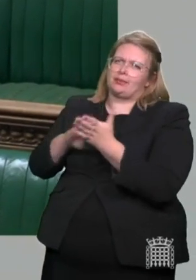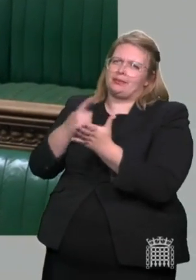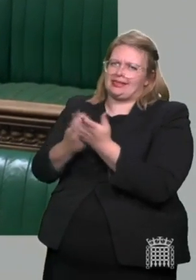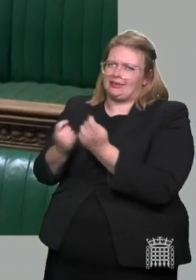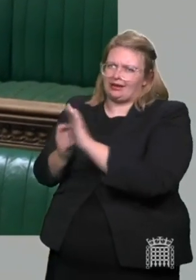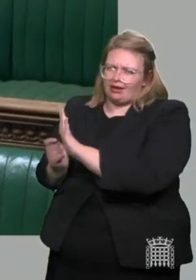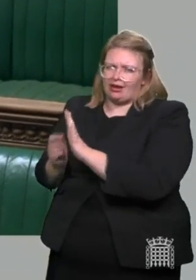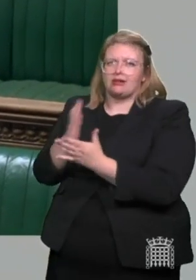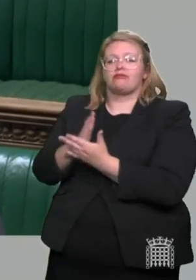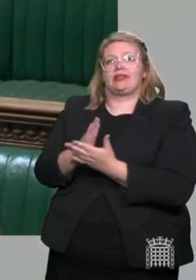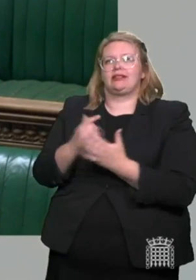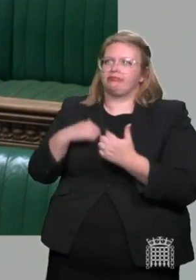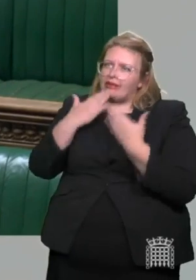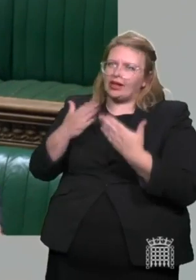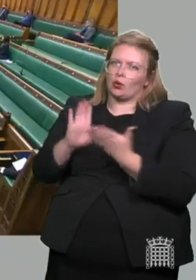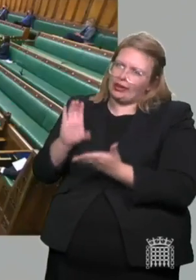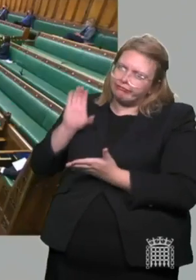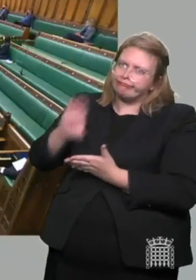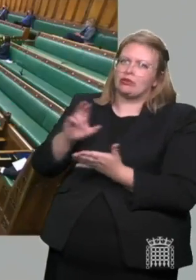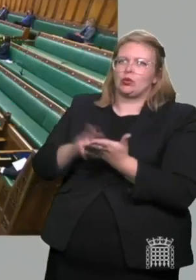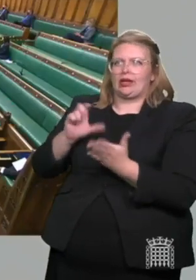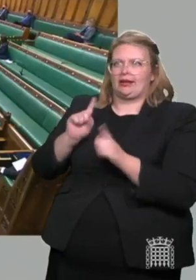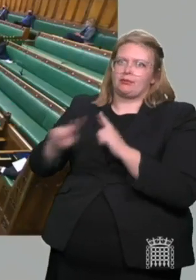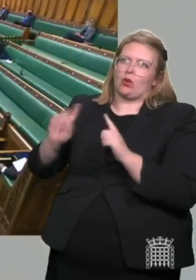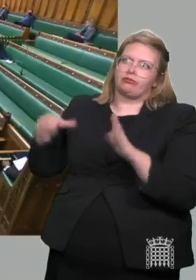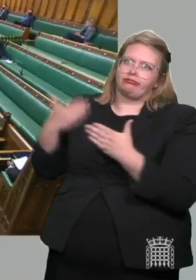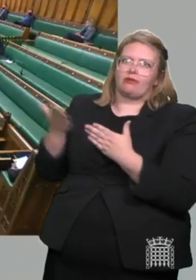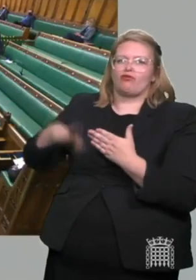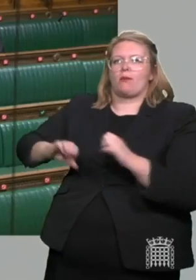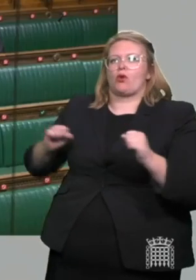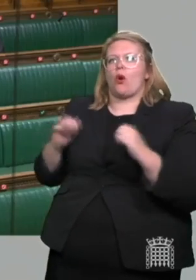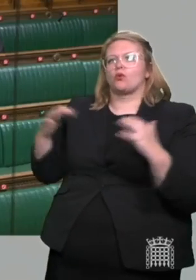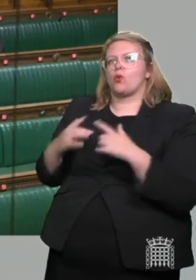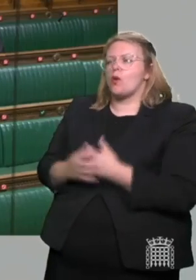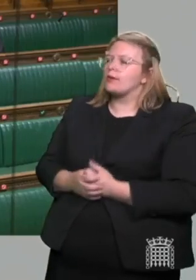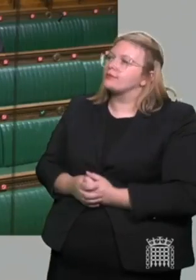spending since the end of the cold war. >> Sarah Olney (Richmond Park) (LD)